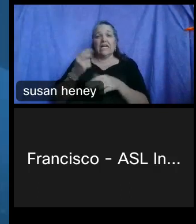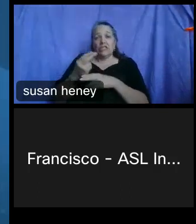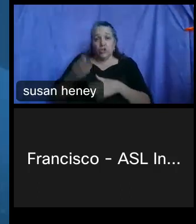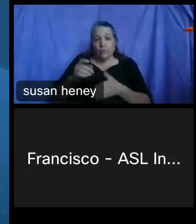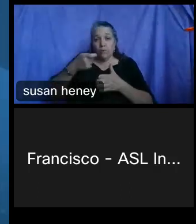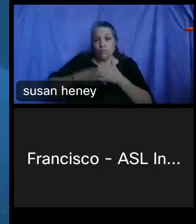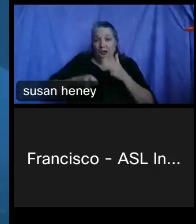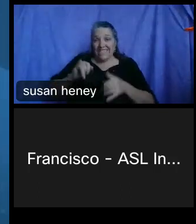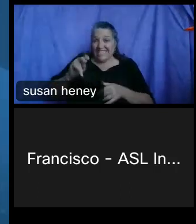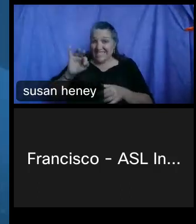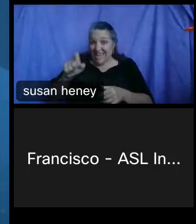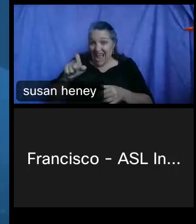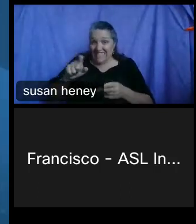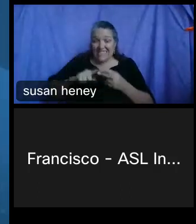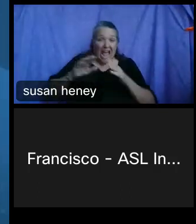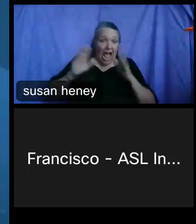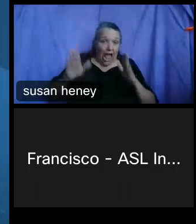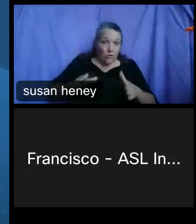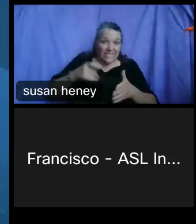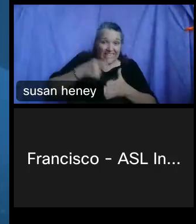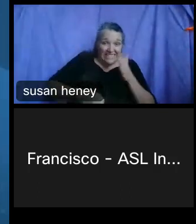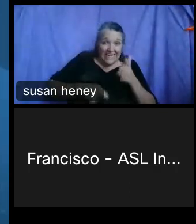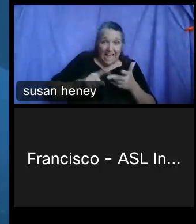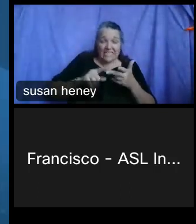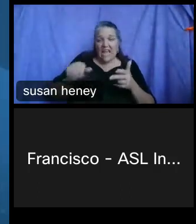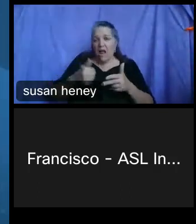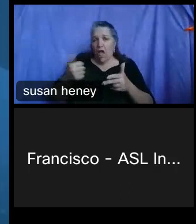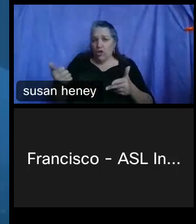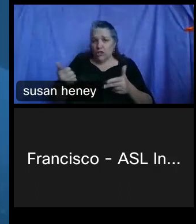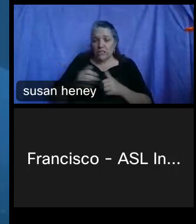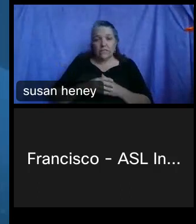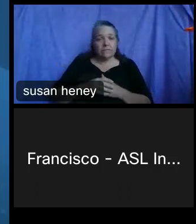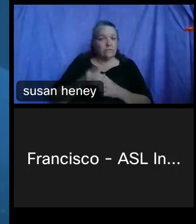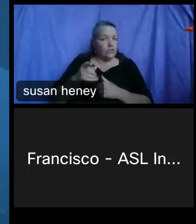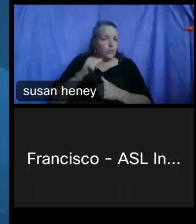and many crime and health statistics as well. The reason why you don't hear about the Census Bureau